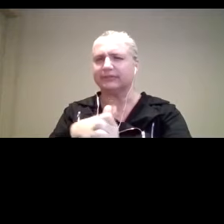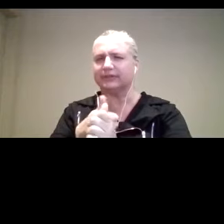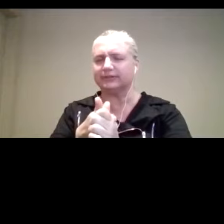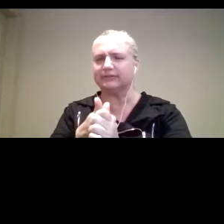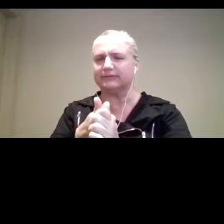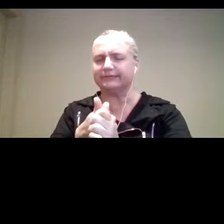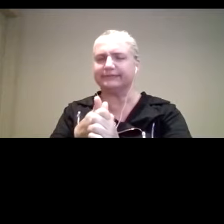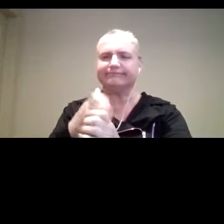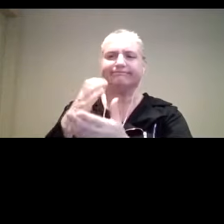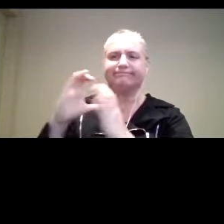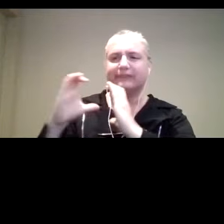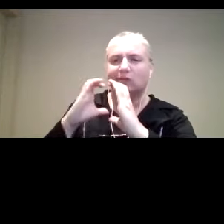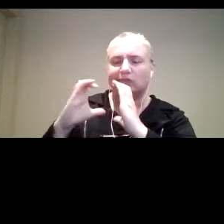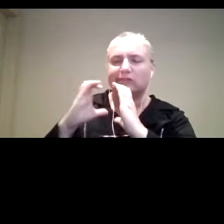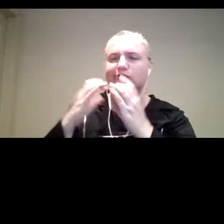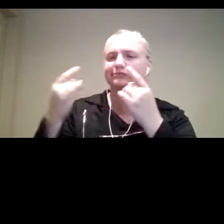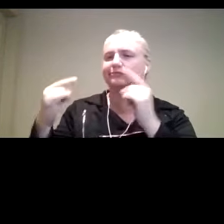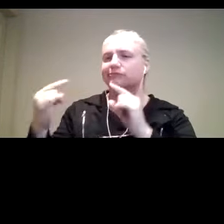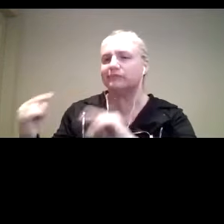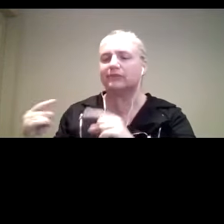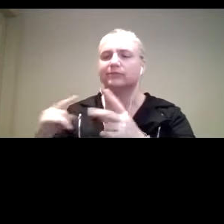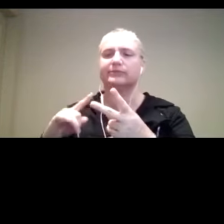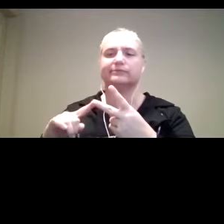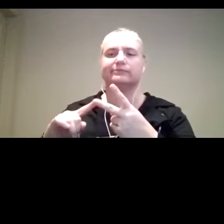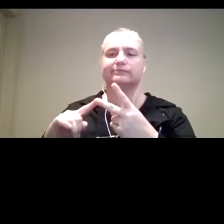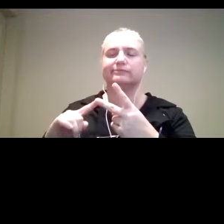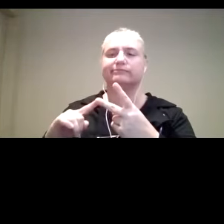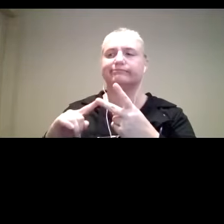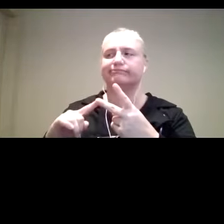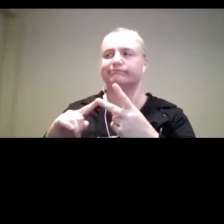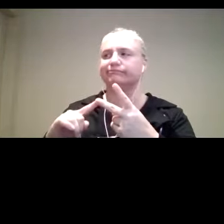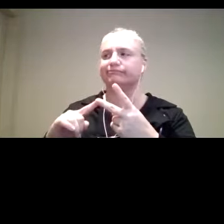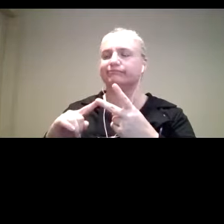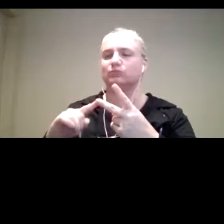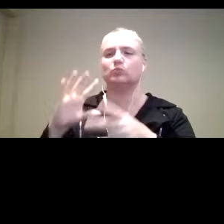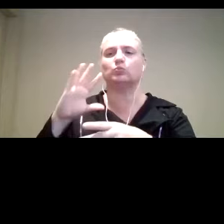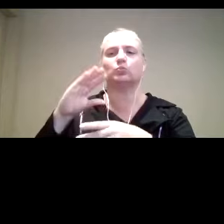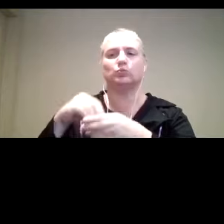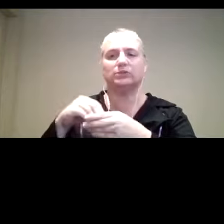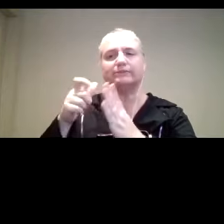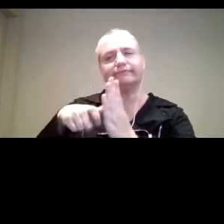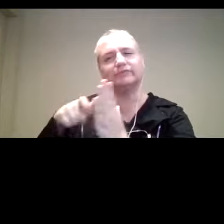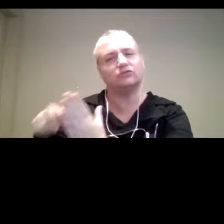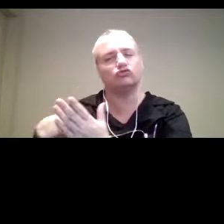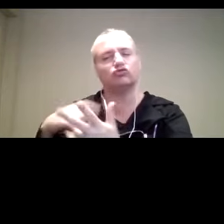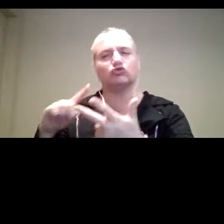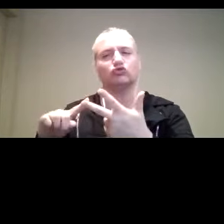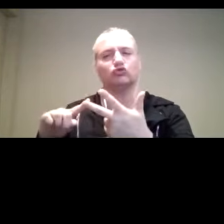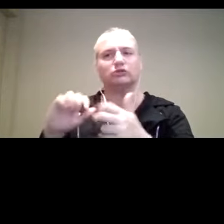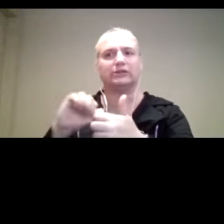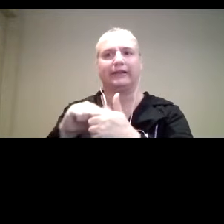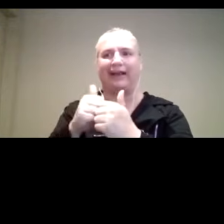the conversations that occurred in the scholarly literature and then how that played out in practice.